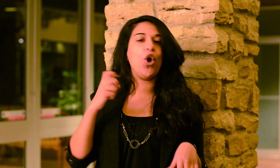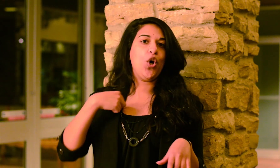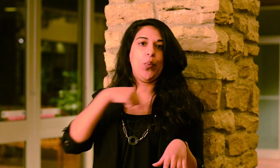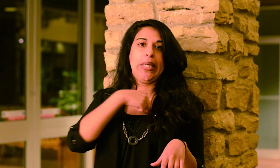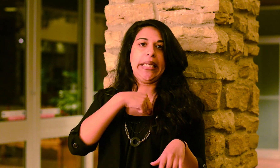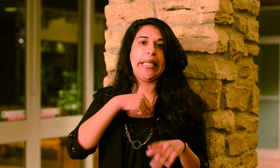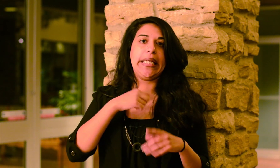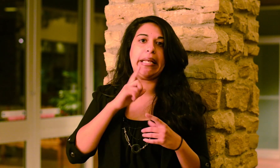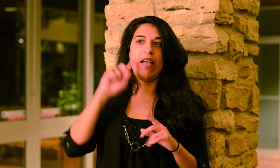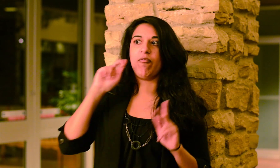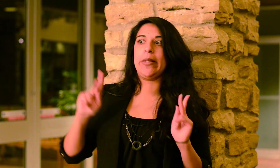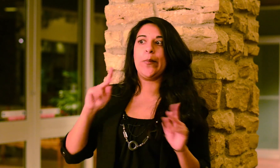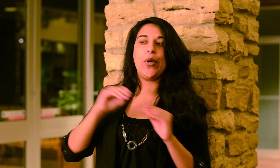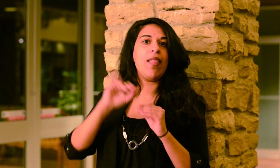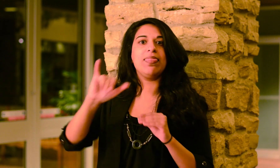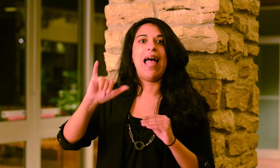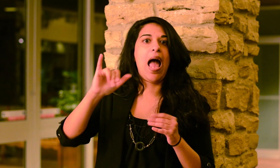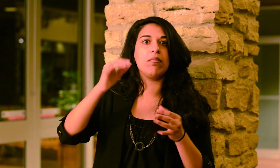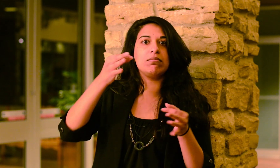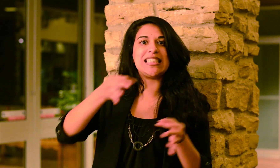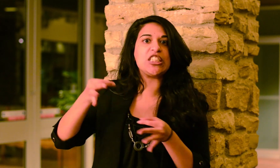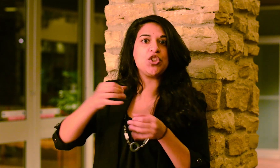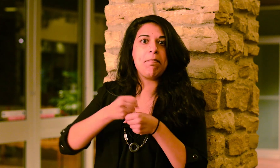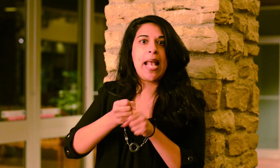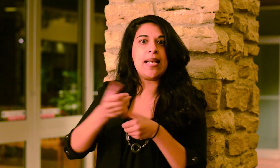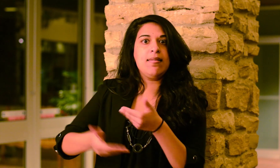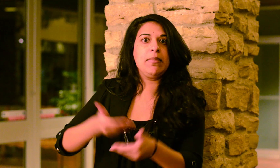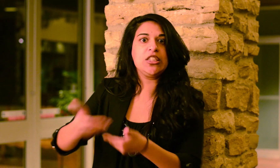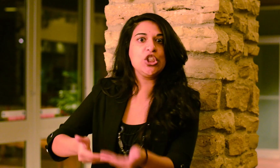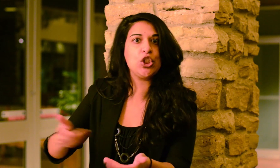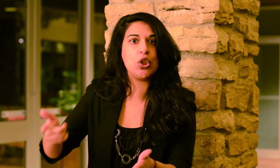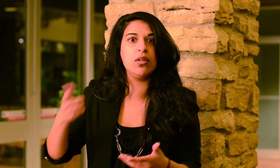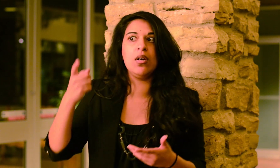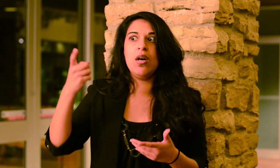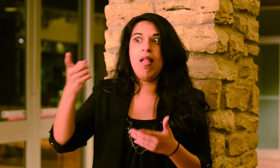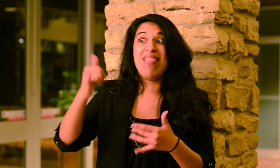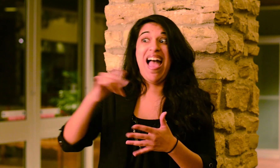I was angry because where were we, the deaf, in that decision? In the decision-making process?